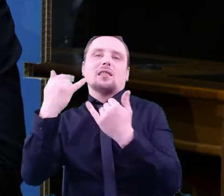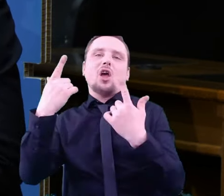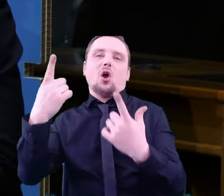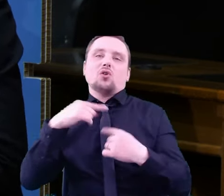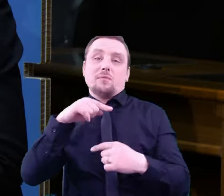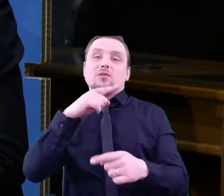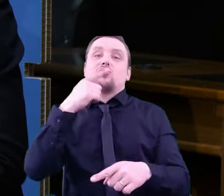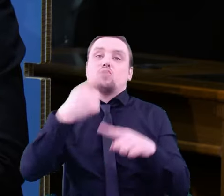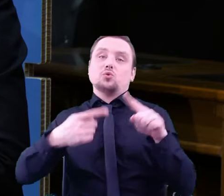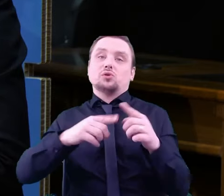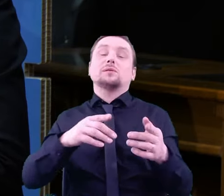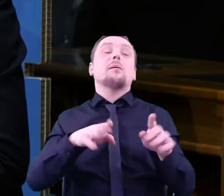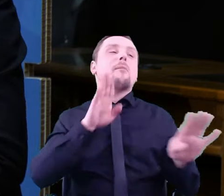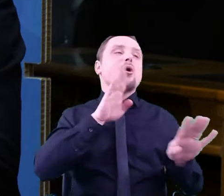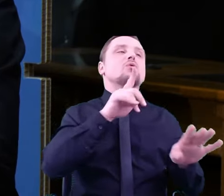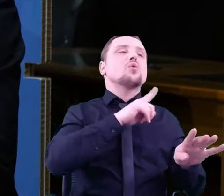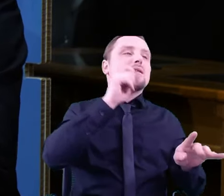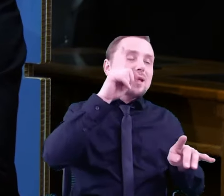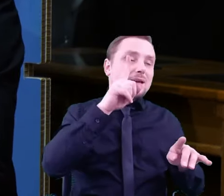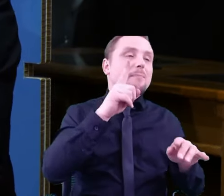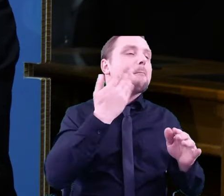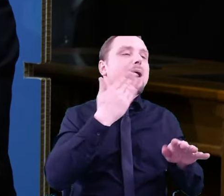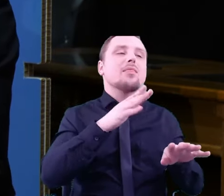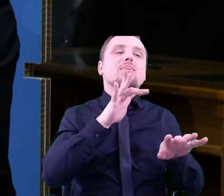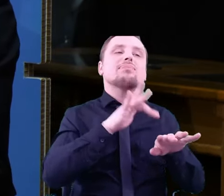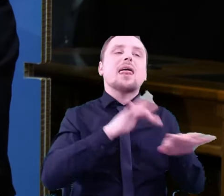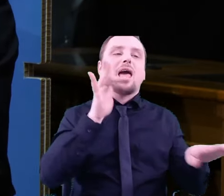capable of facilitating our daily activities, yet requiring meticulous and wise handling.